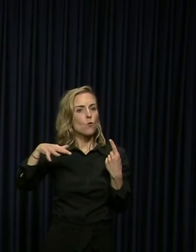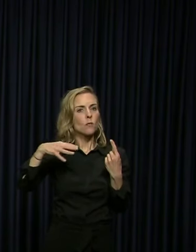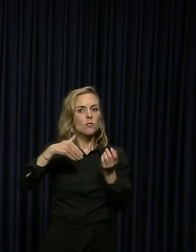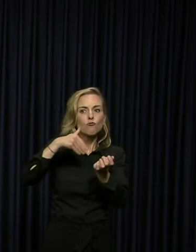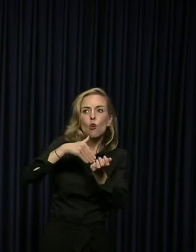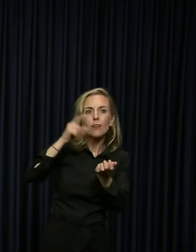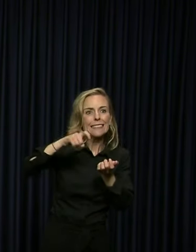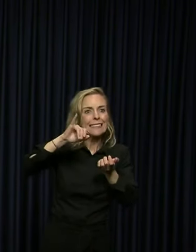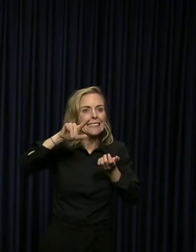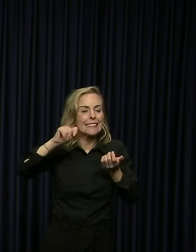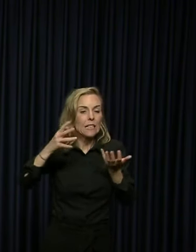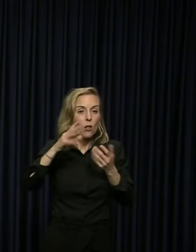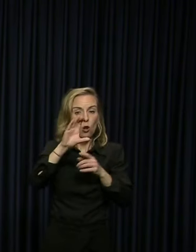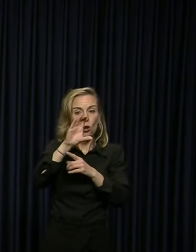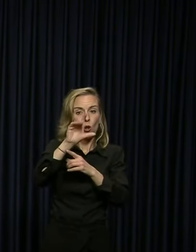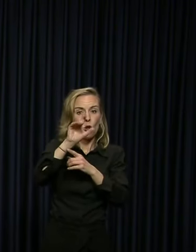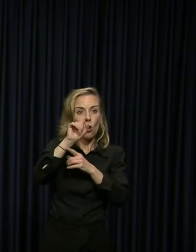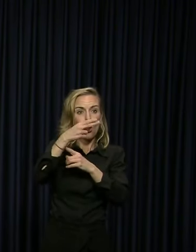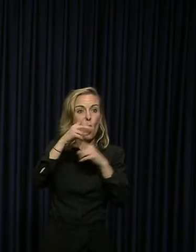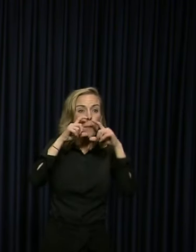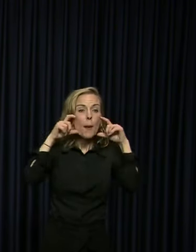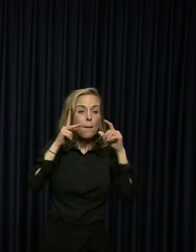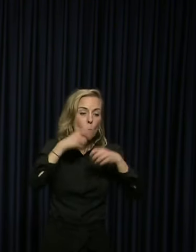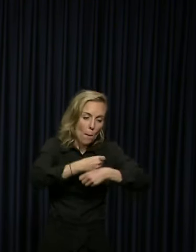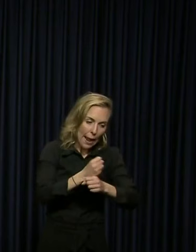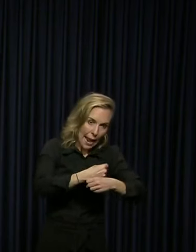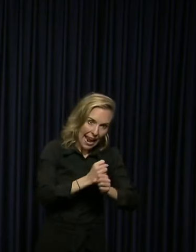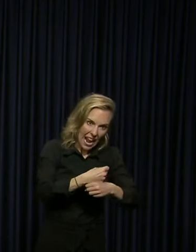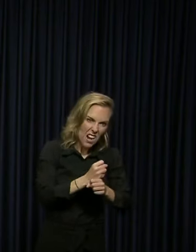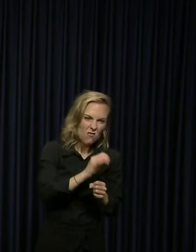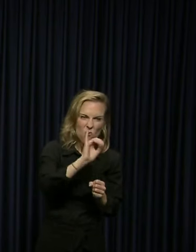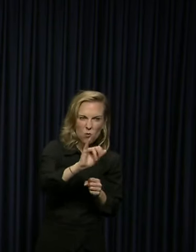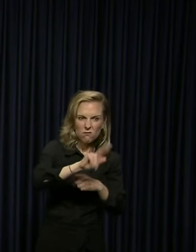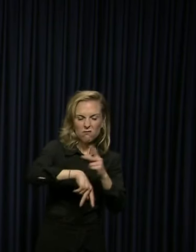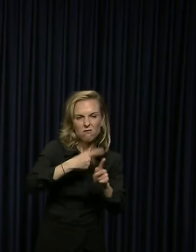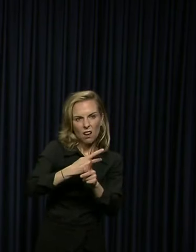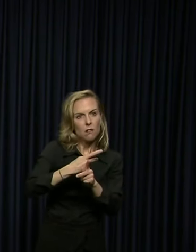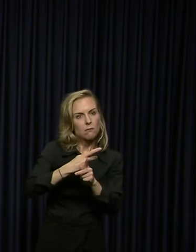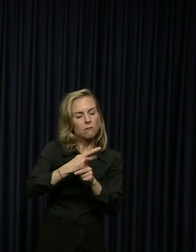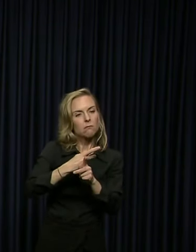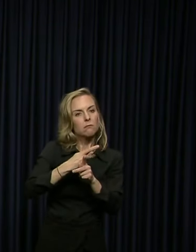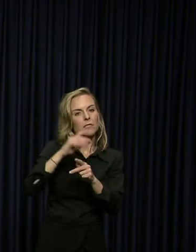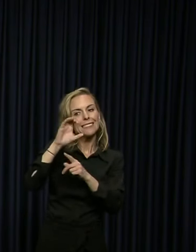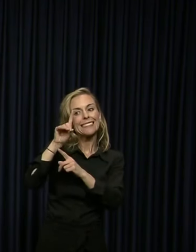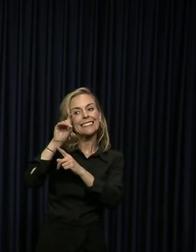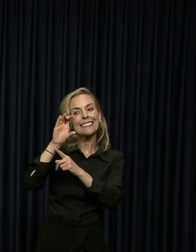IN SETTINGS WHERE ESSENTIAL ACTIVITIES MAKES SOCIAL DISTANCING MORE DIFFICULT TO